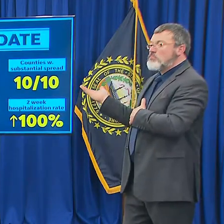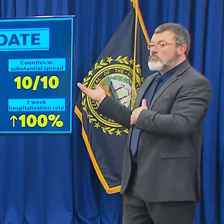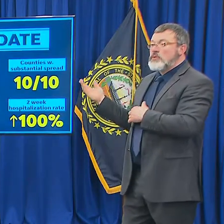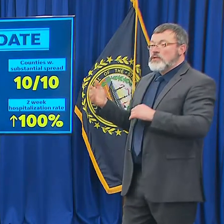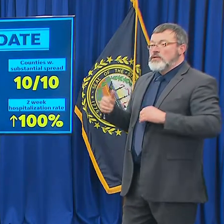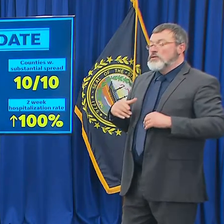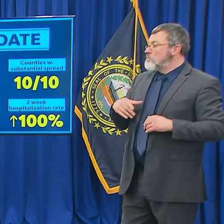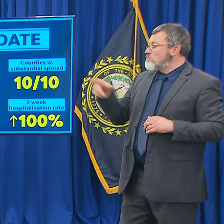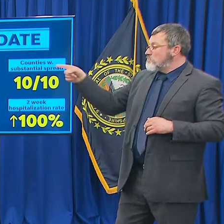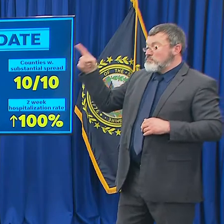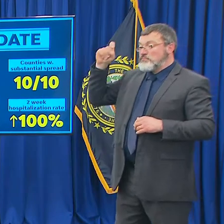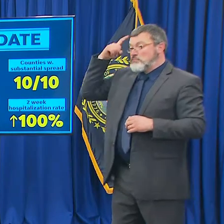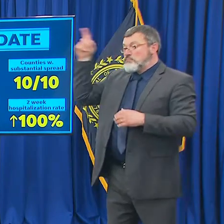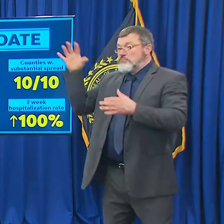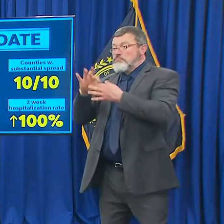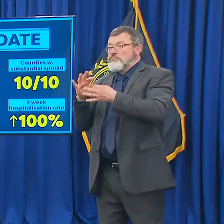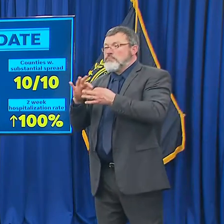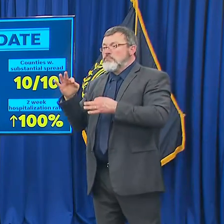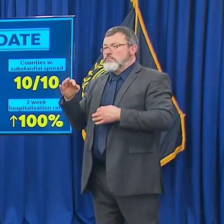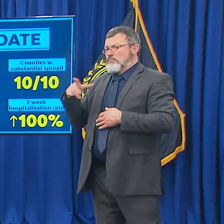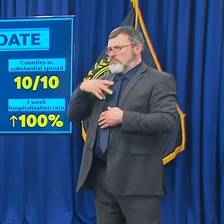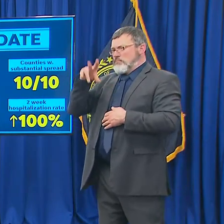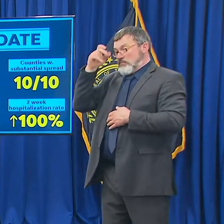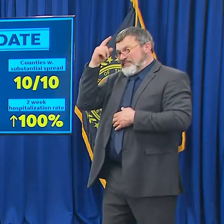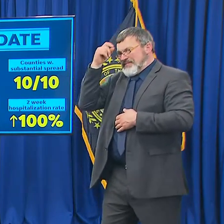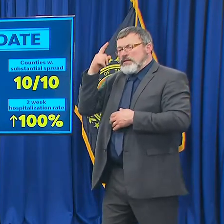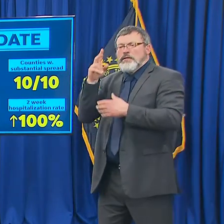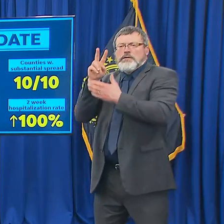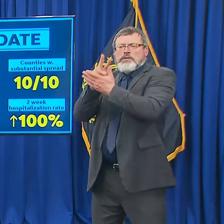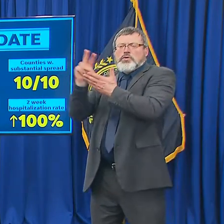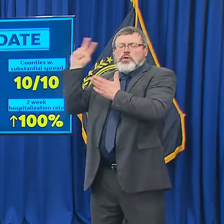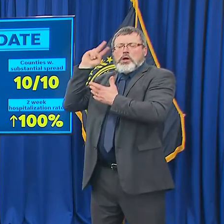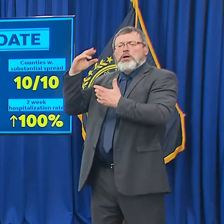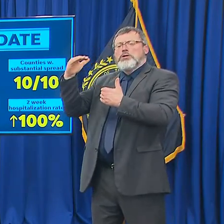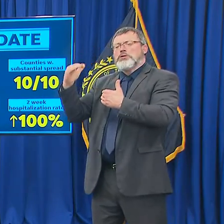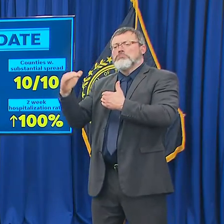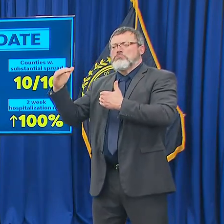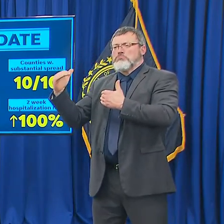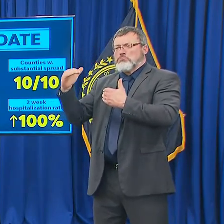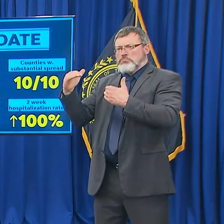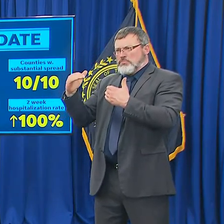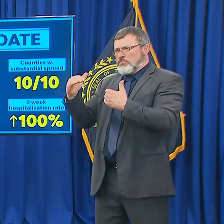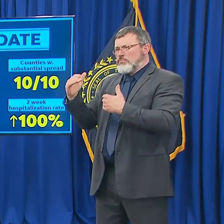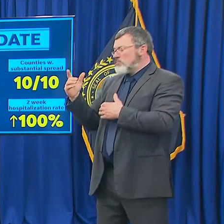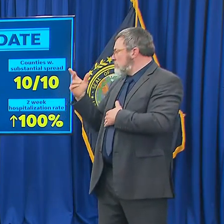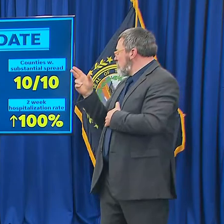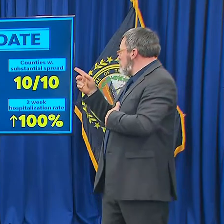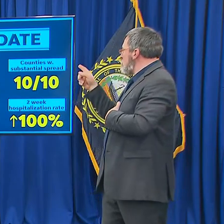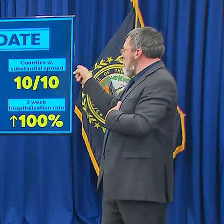But now we really see it more prevalent and the now is about is also not so much about now it's about tomorrow.